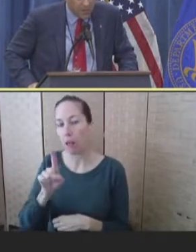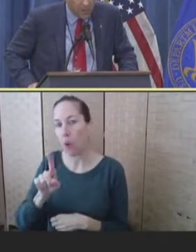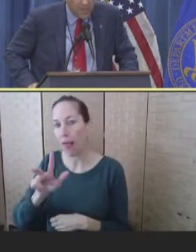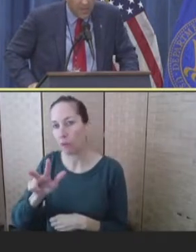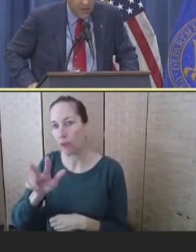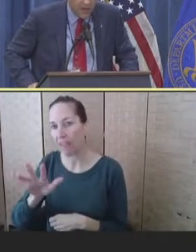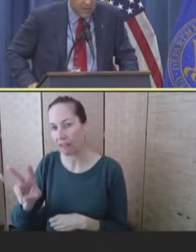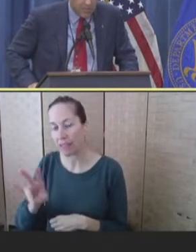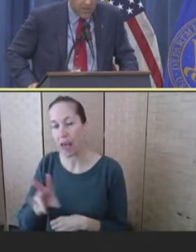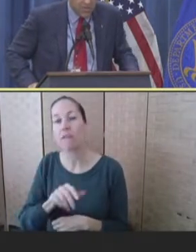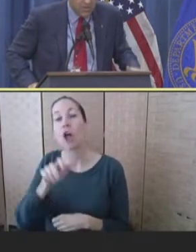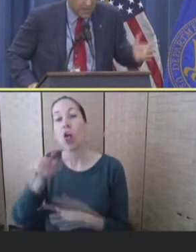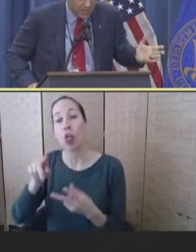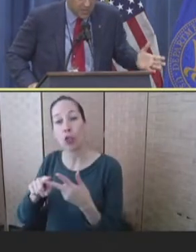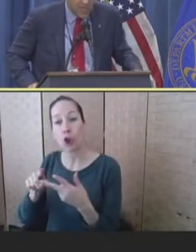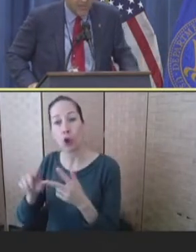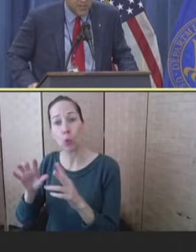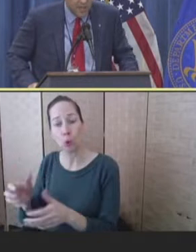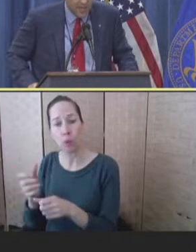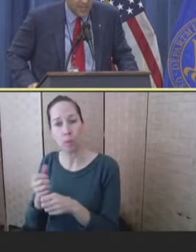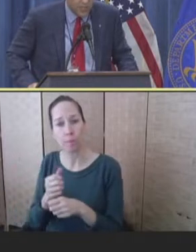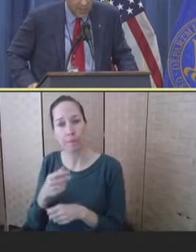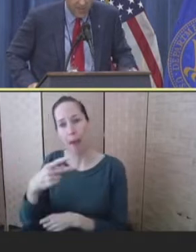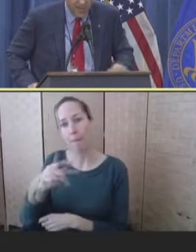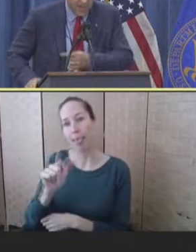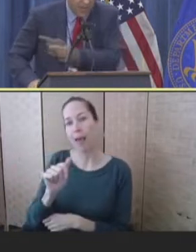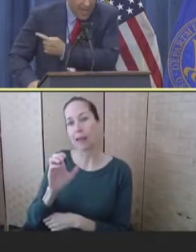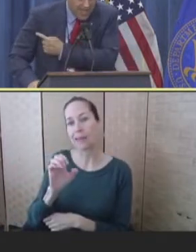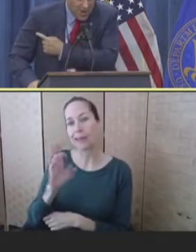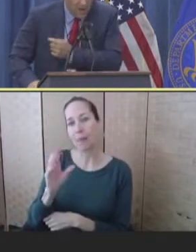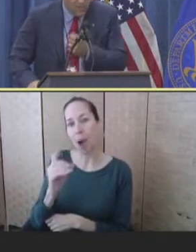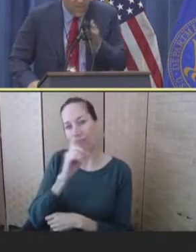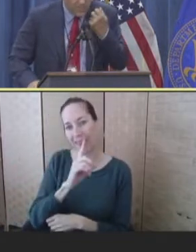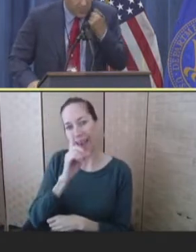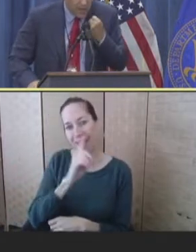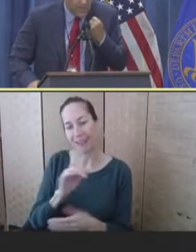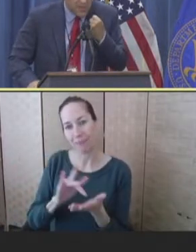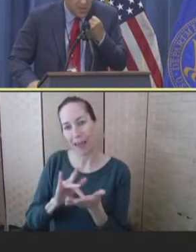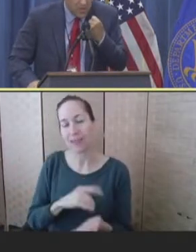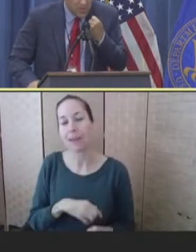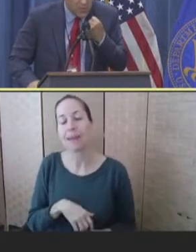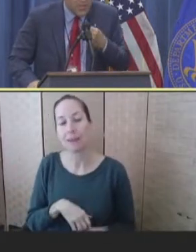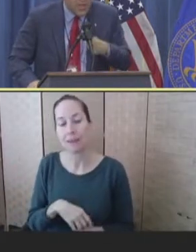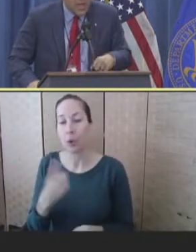Now, every patient, because it's a blinded study, is receiving a shot in the arm and sprays in the nose.